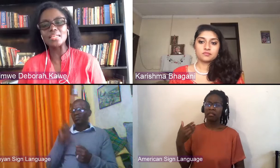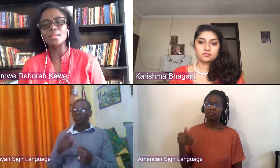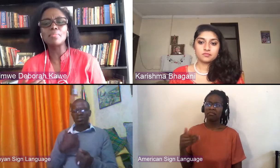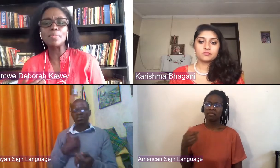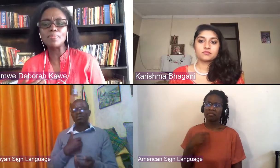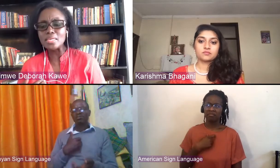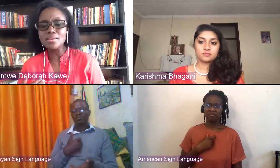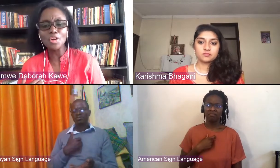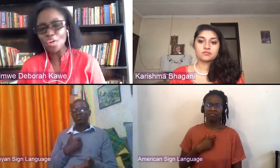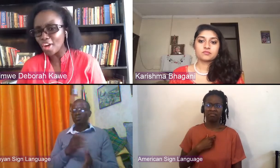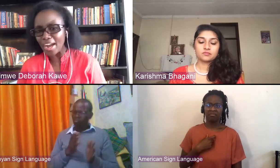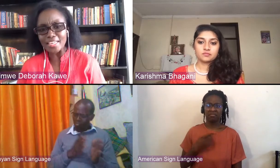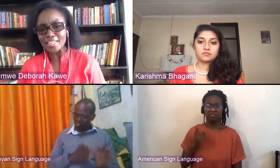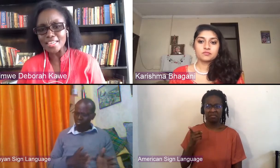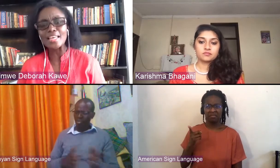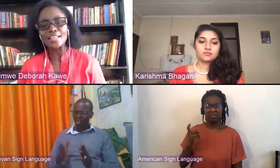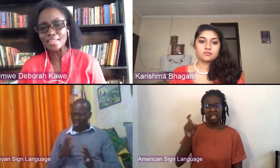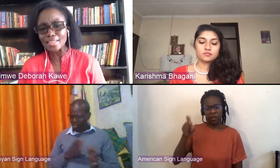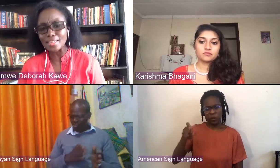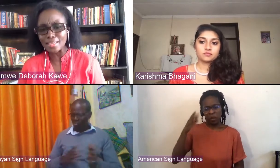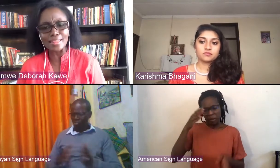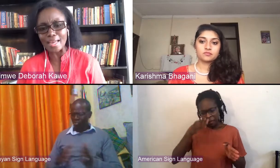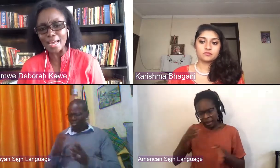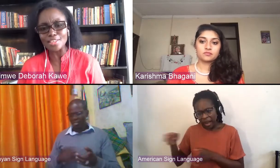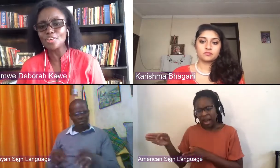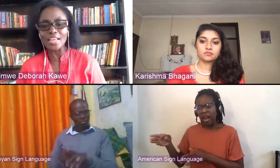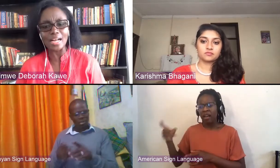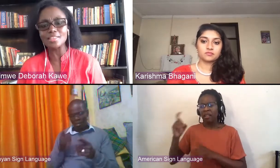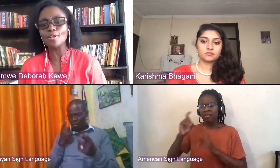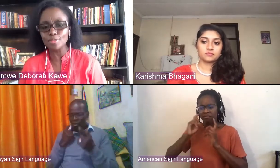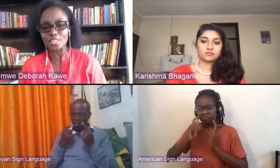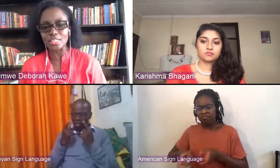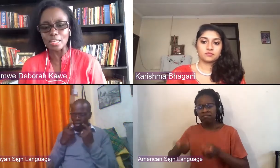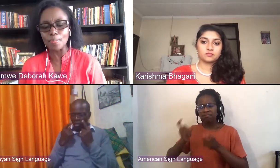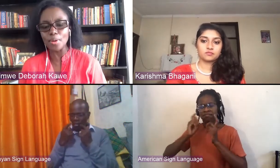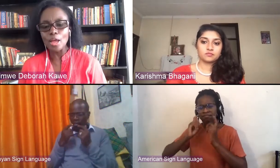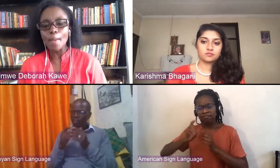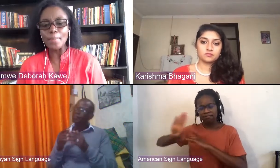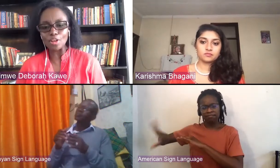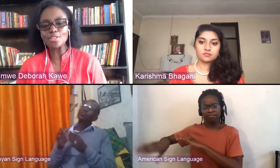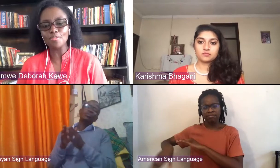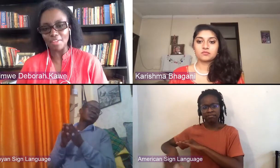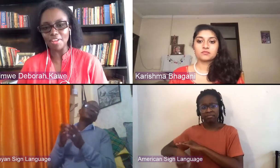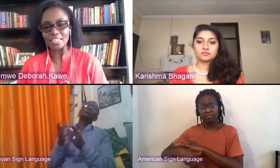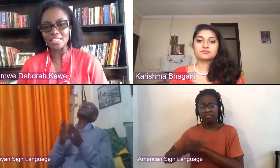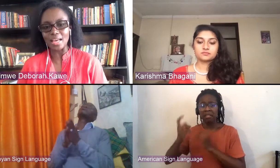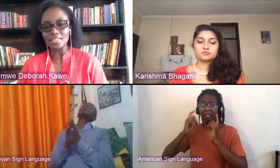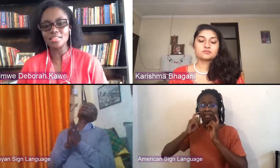and maybe cried in the night crying herself to sleep because of the fact that